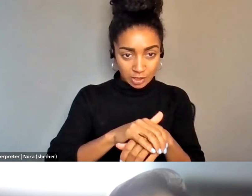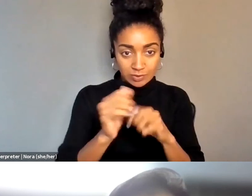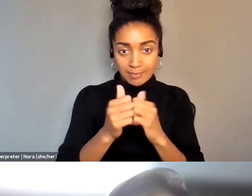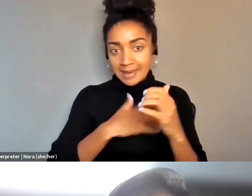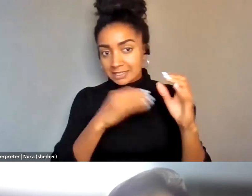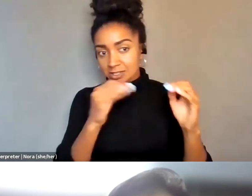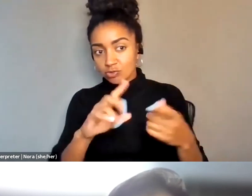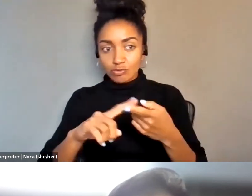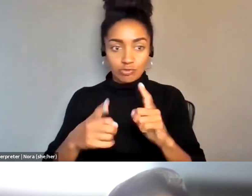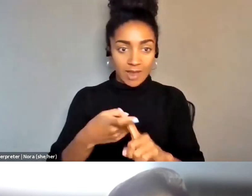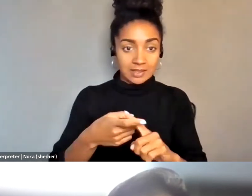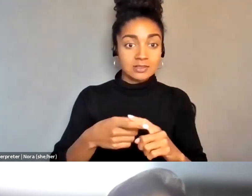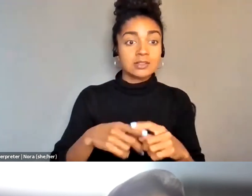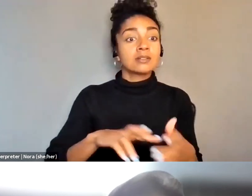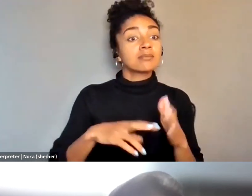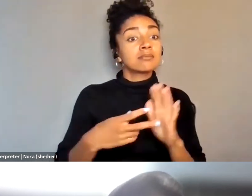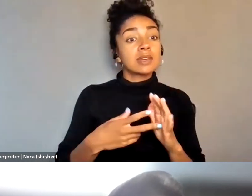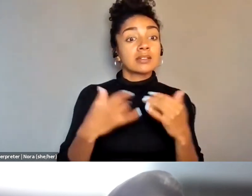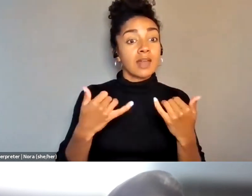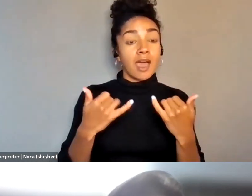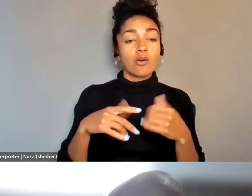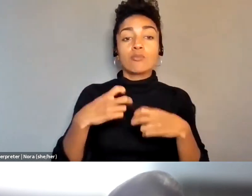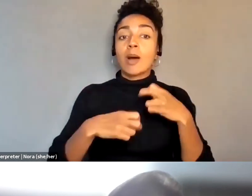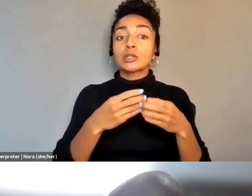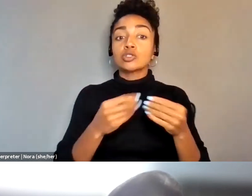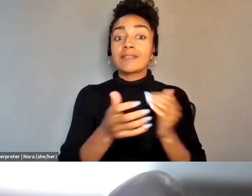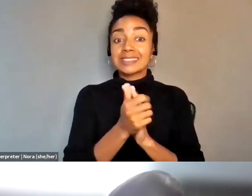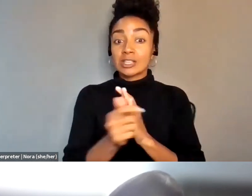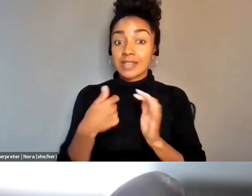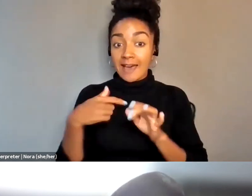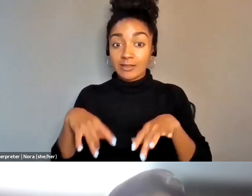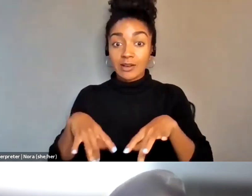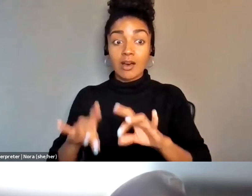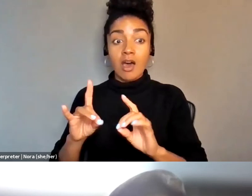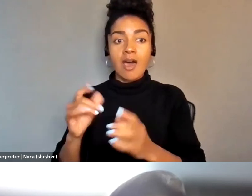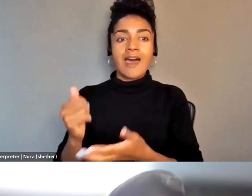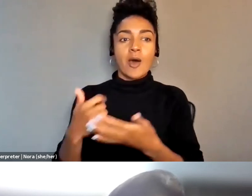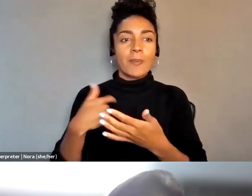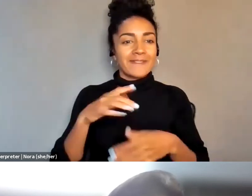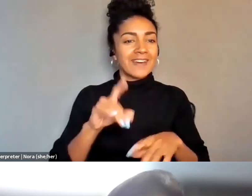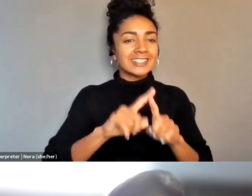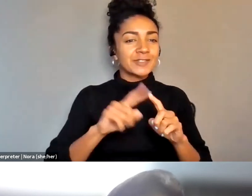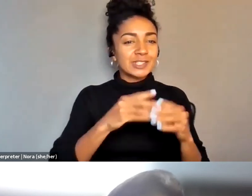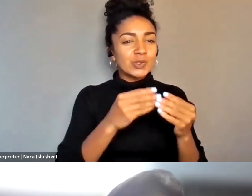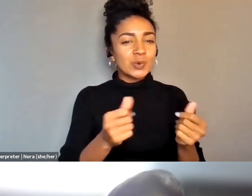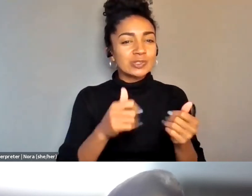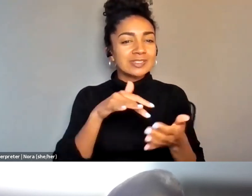I did not give up and found a solution to studying English online by myself. I visit websites like Facebook, YouTube,